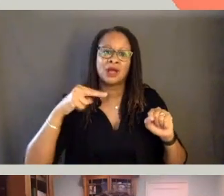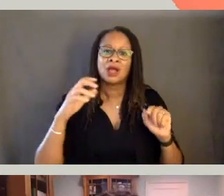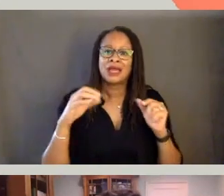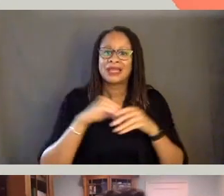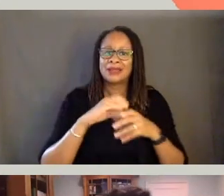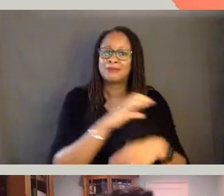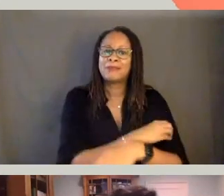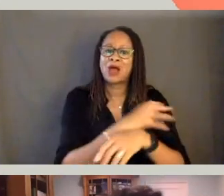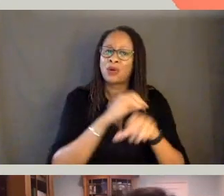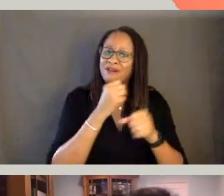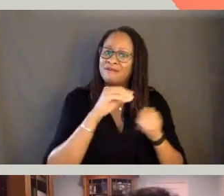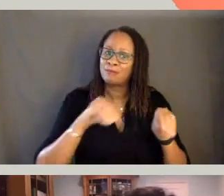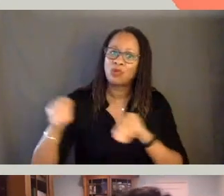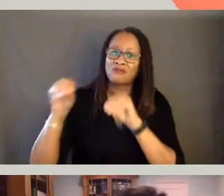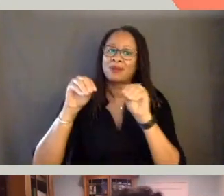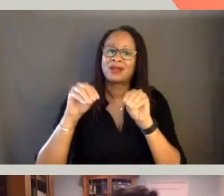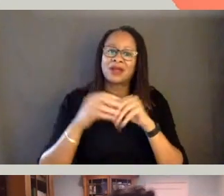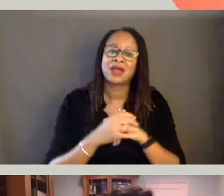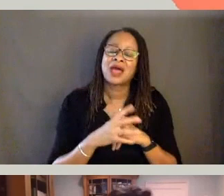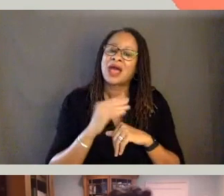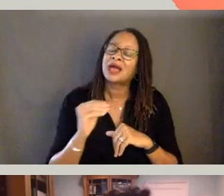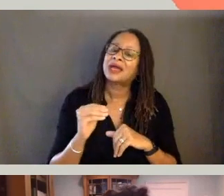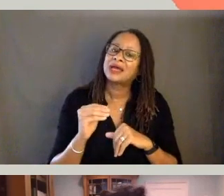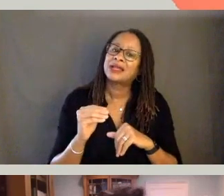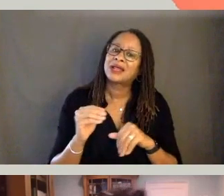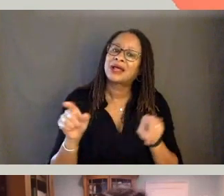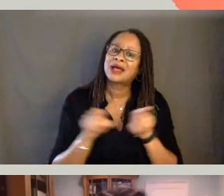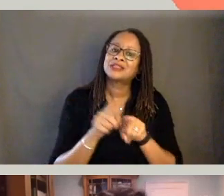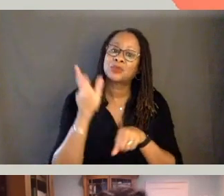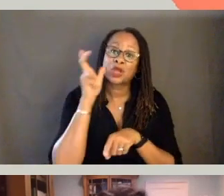And, as we heard in Unapologetic,